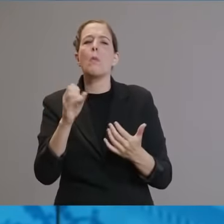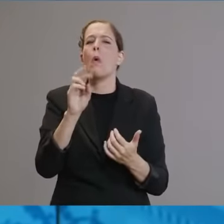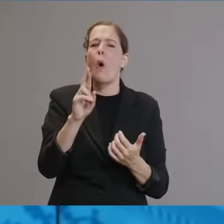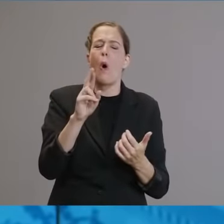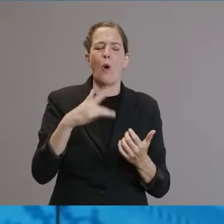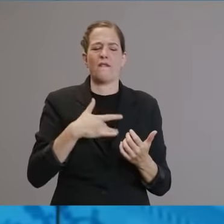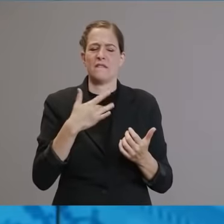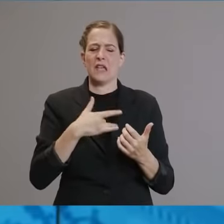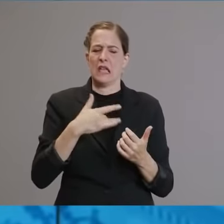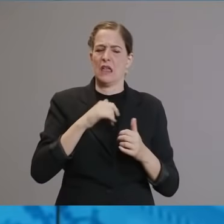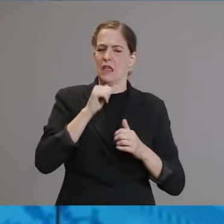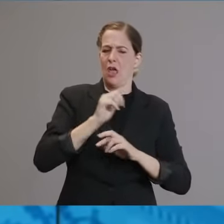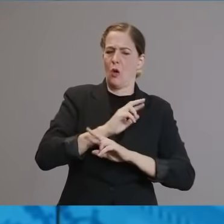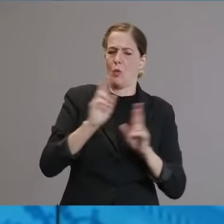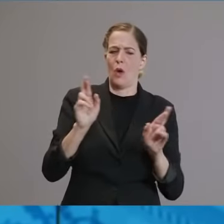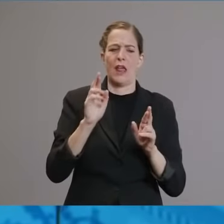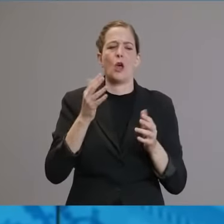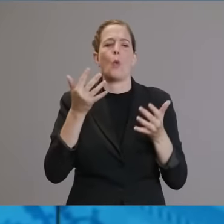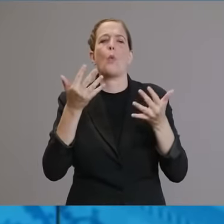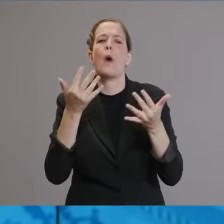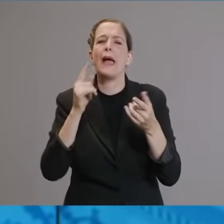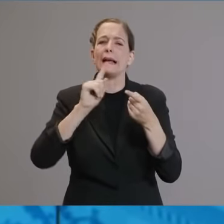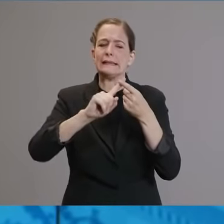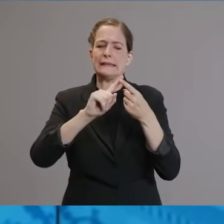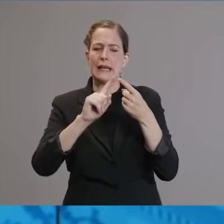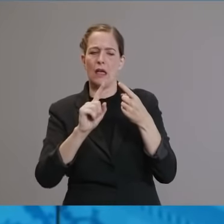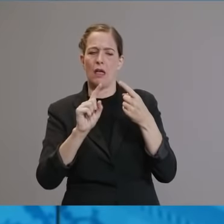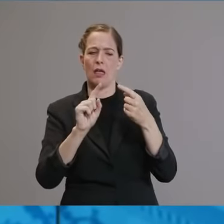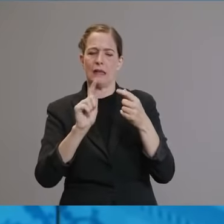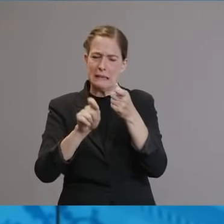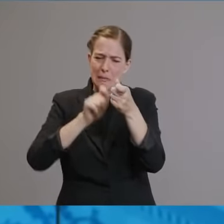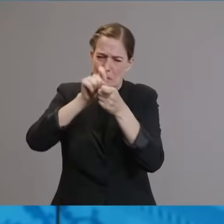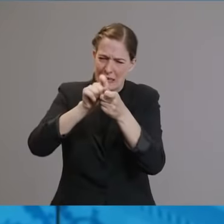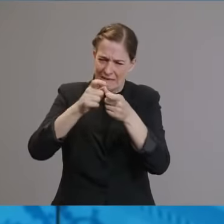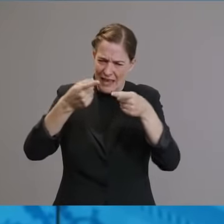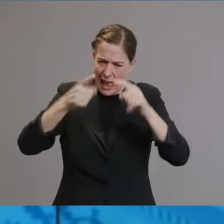GOT TO SAY WE NEED TO REEVALUATE AT THIS POINT? JASON, CERTAINLY.